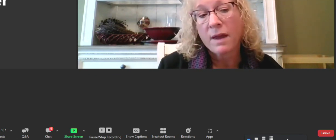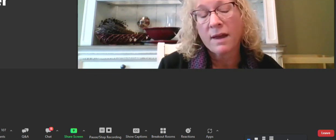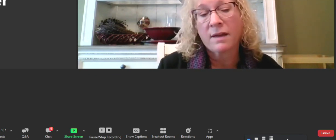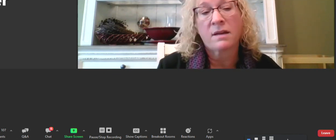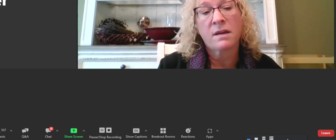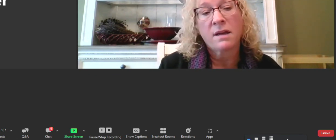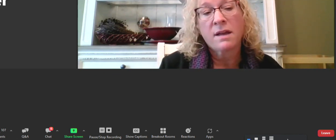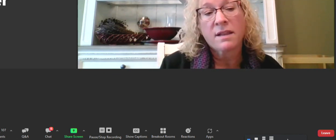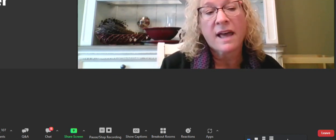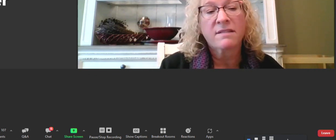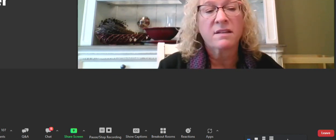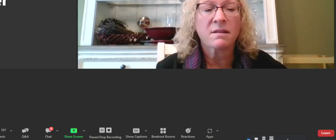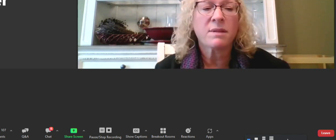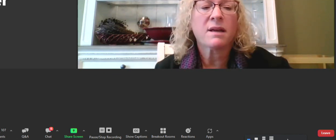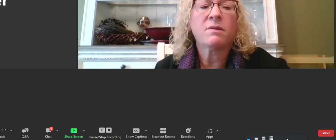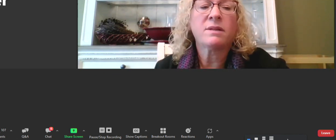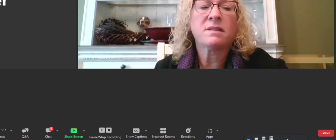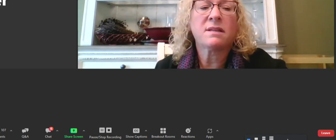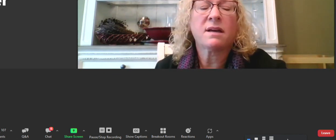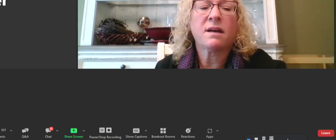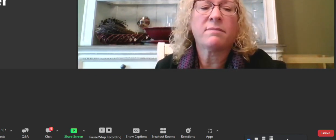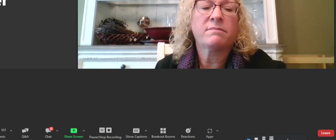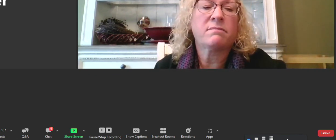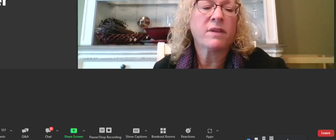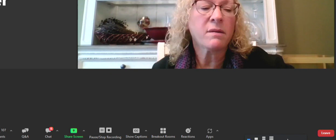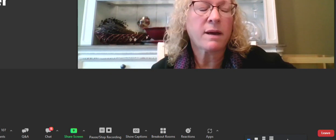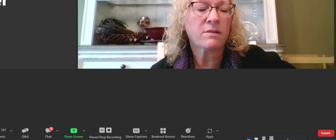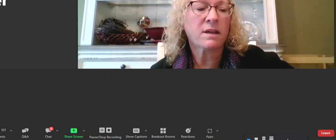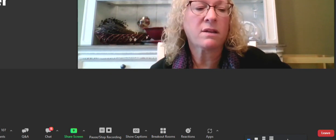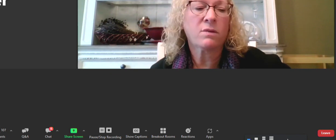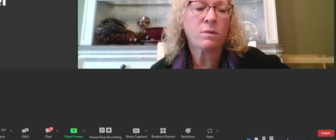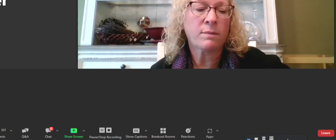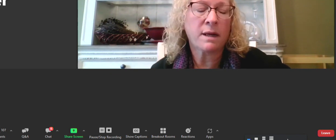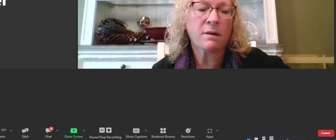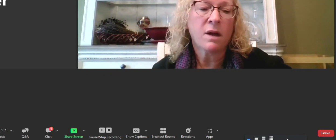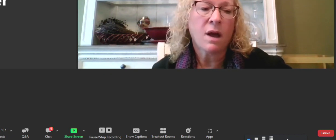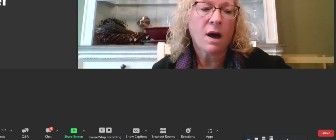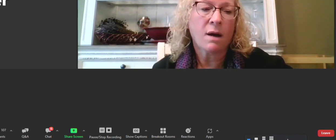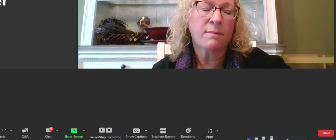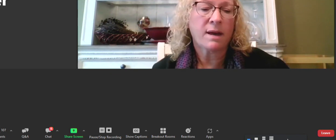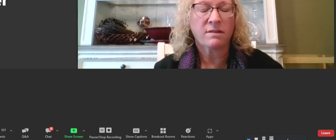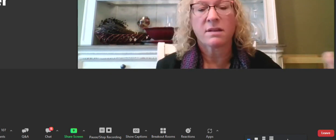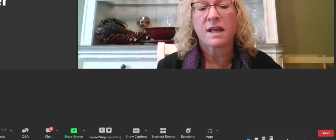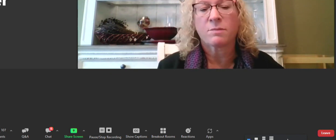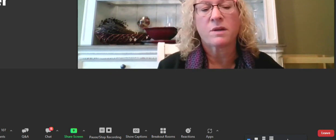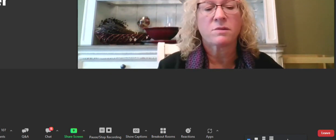Lastly, something I always think about and tell other women as the last speaker